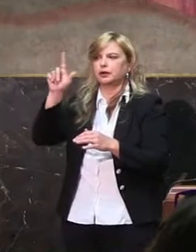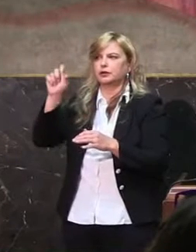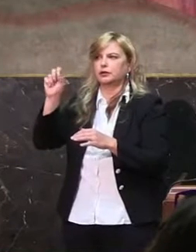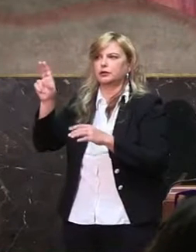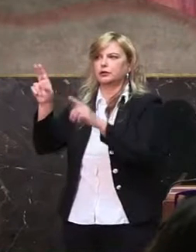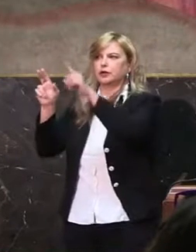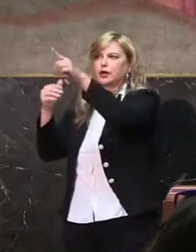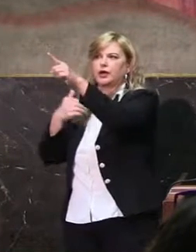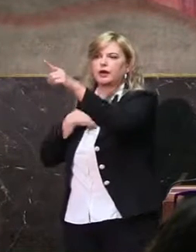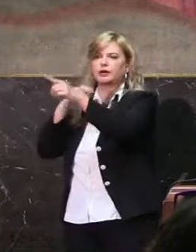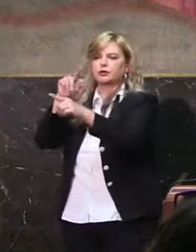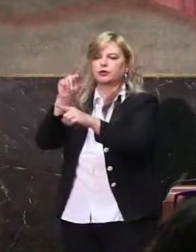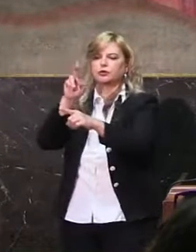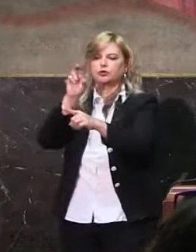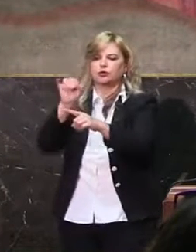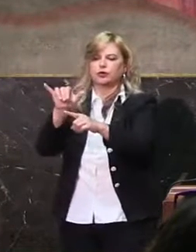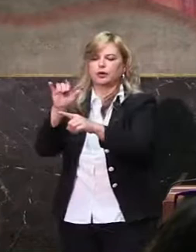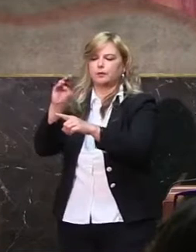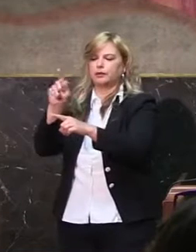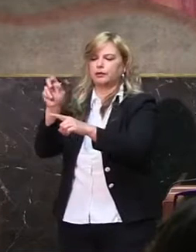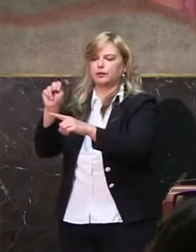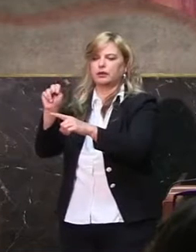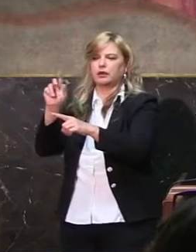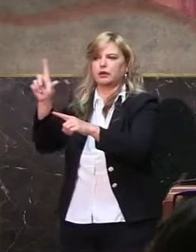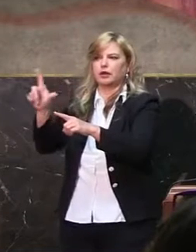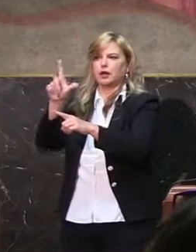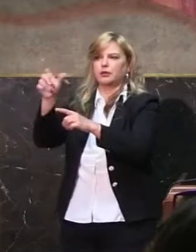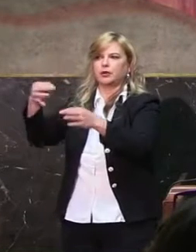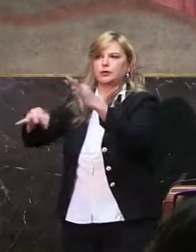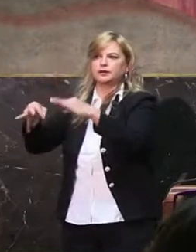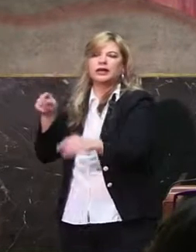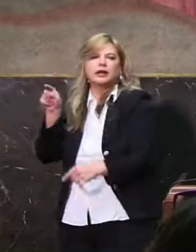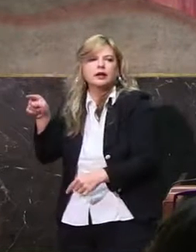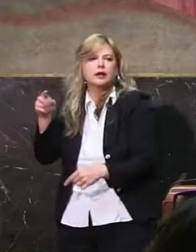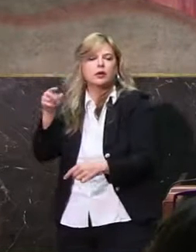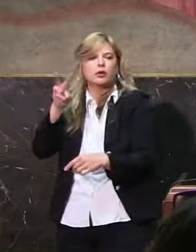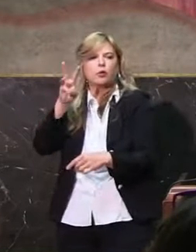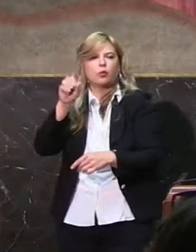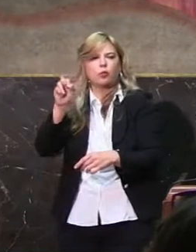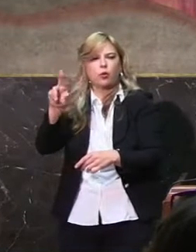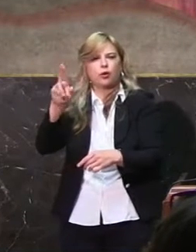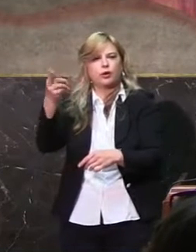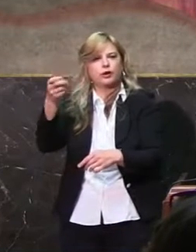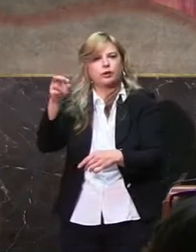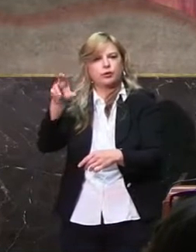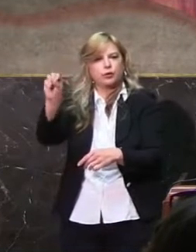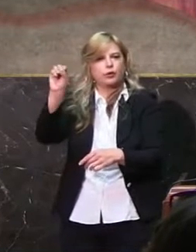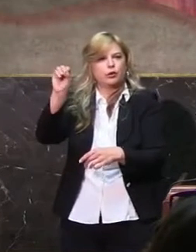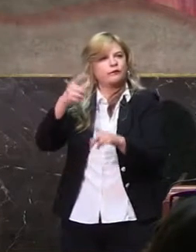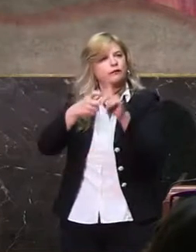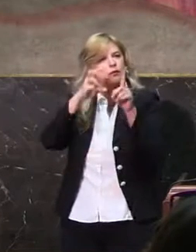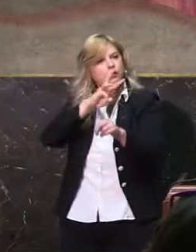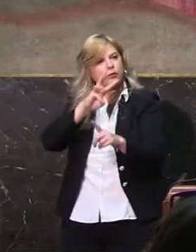library being replaced but he is a war hero for both World War one and two you